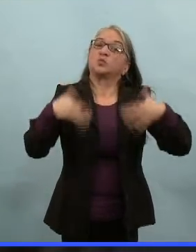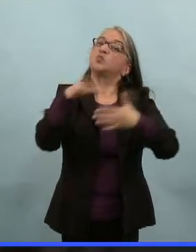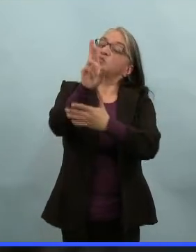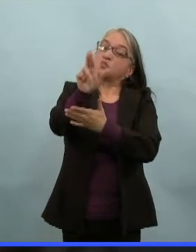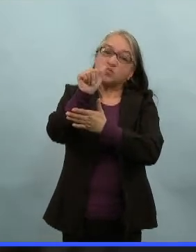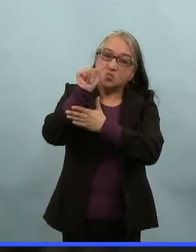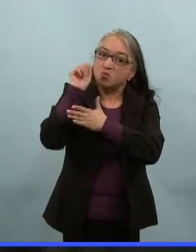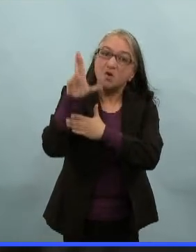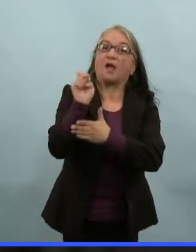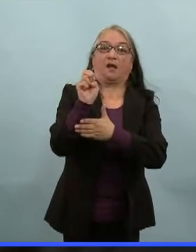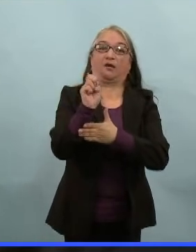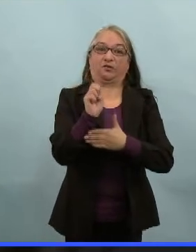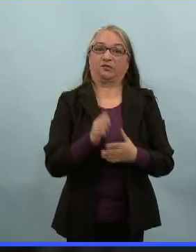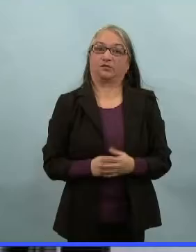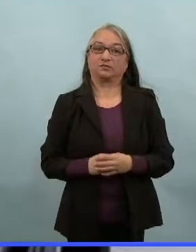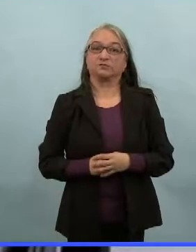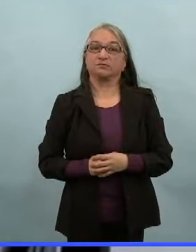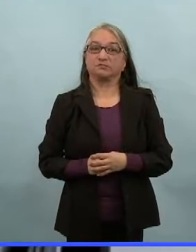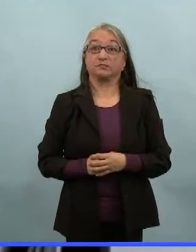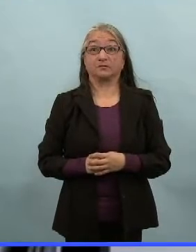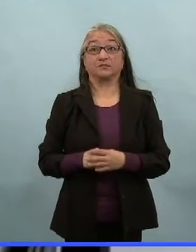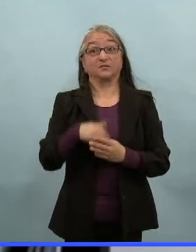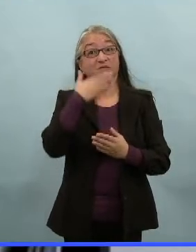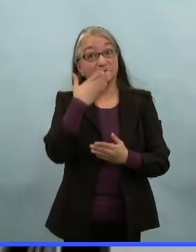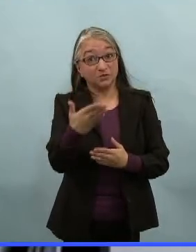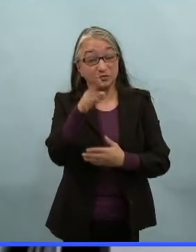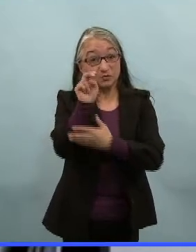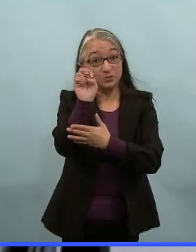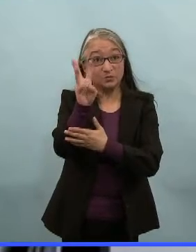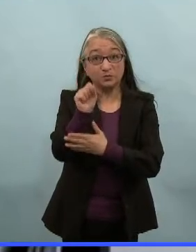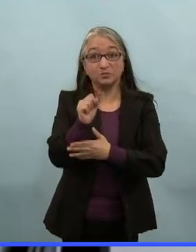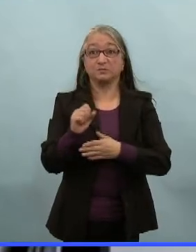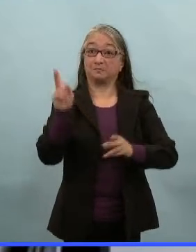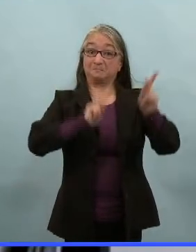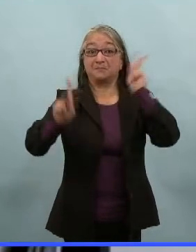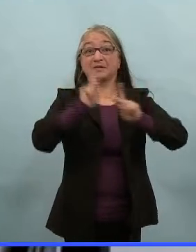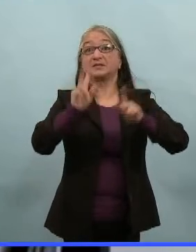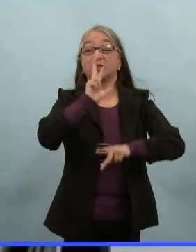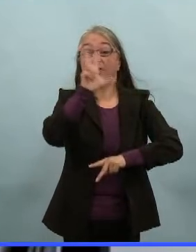the good news for people over 30 is that they did not experience the same increased risk of